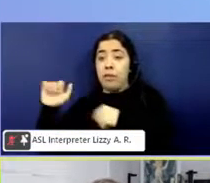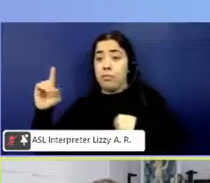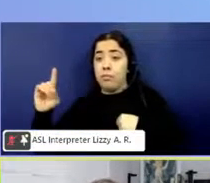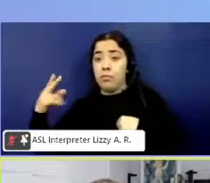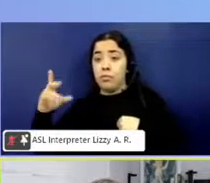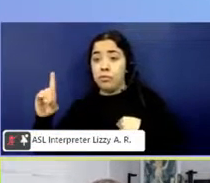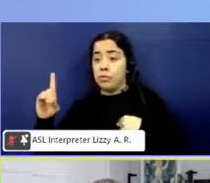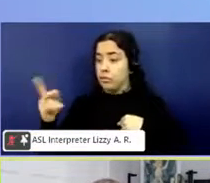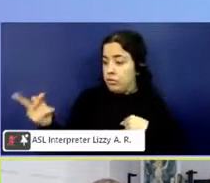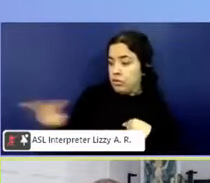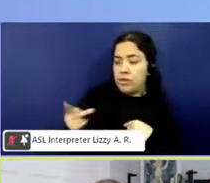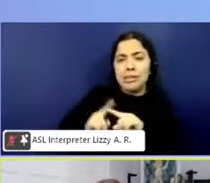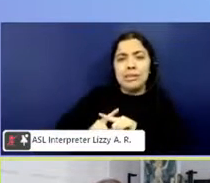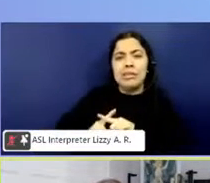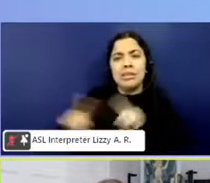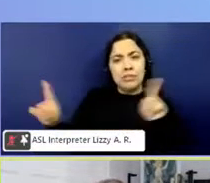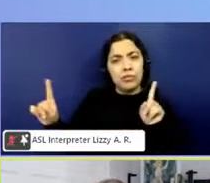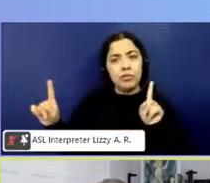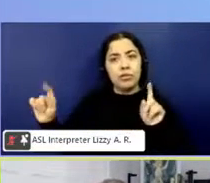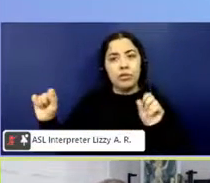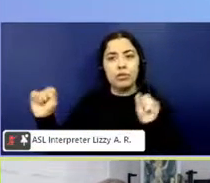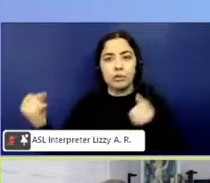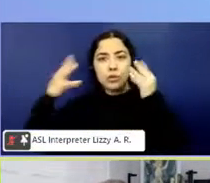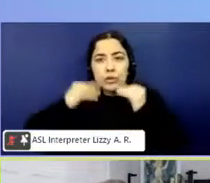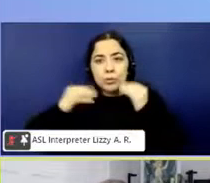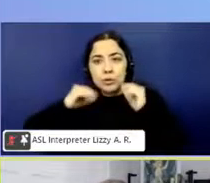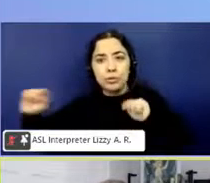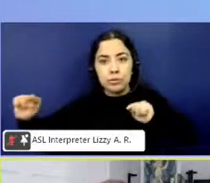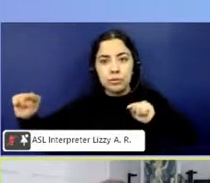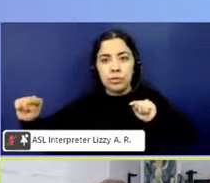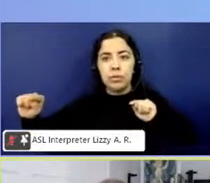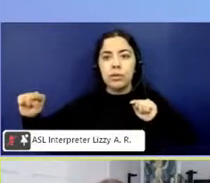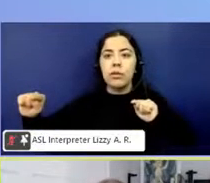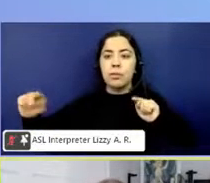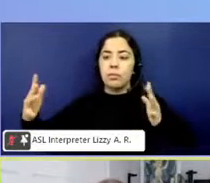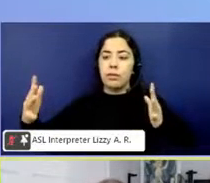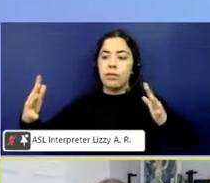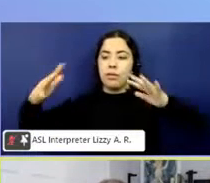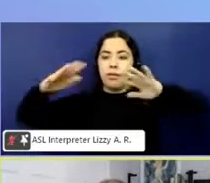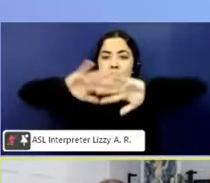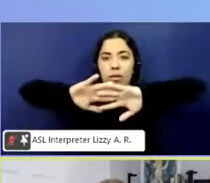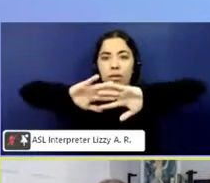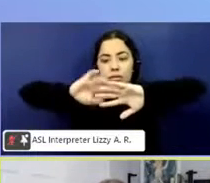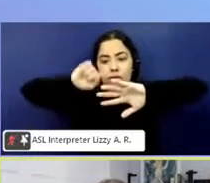both of us want to thrive in work and school environments and both of us need clear deadlines